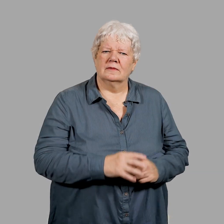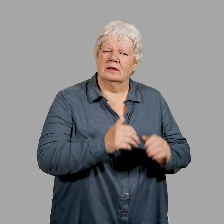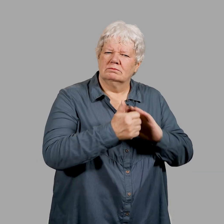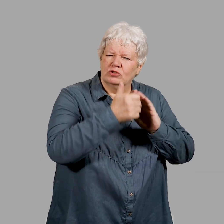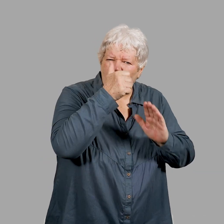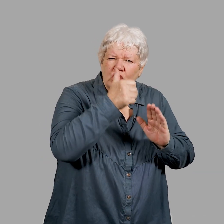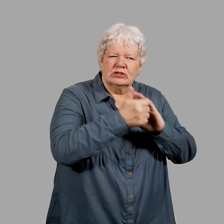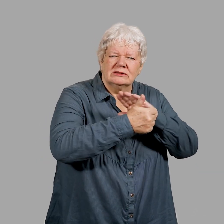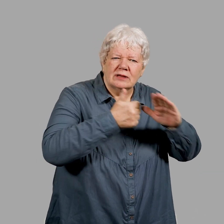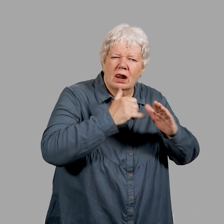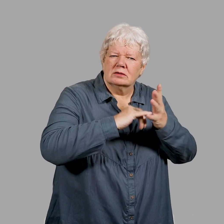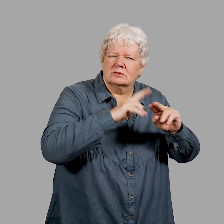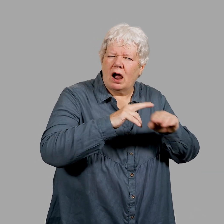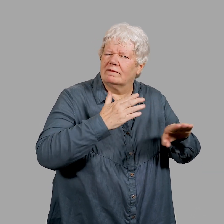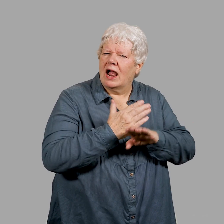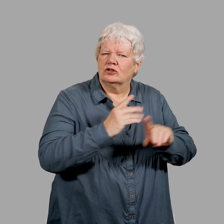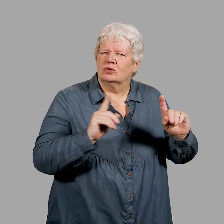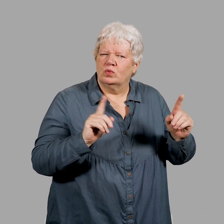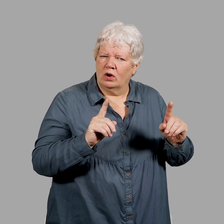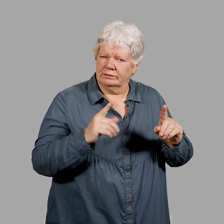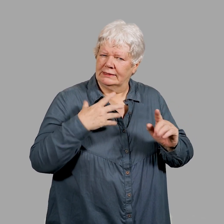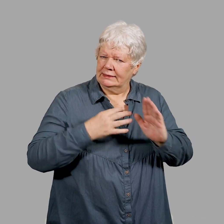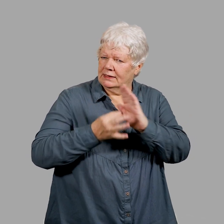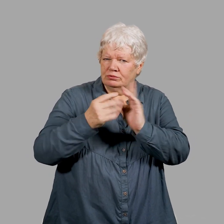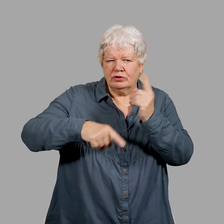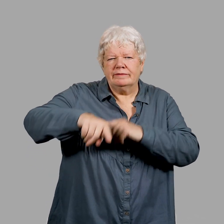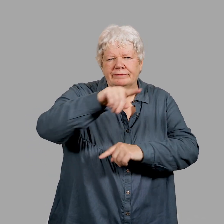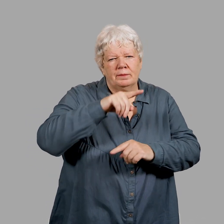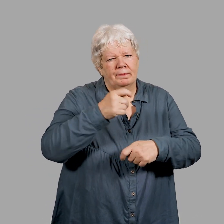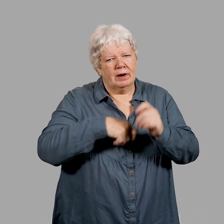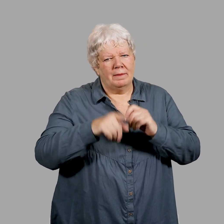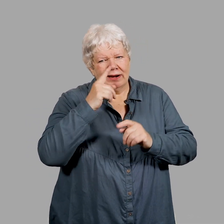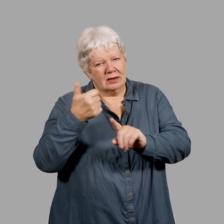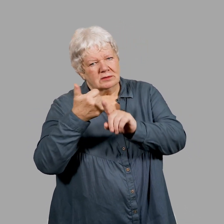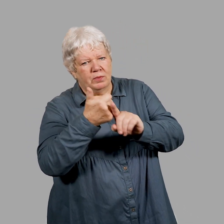Action: Improve the knowledge and skills of staff